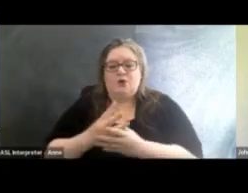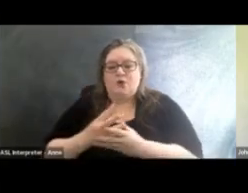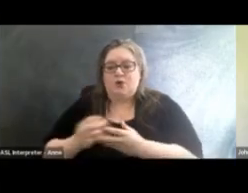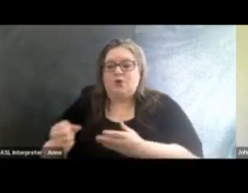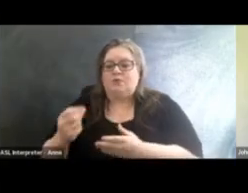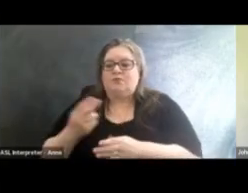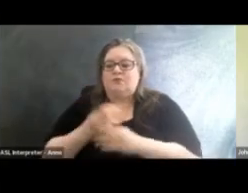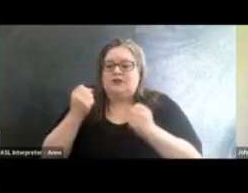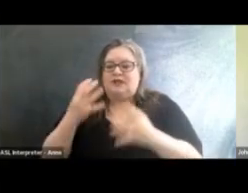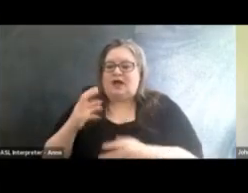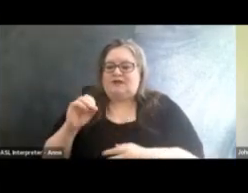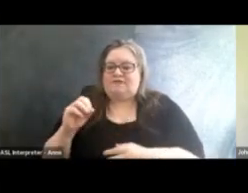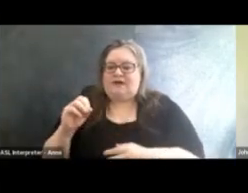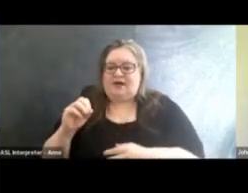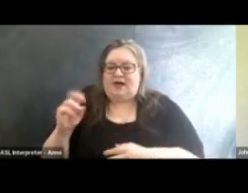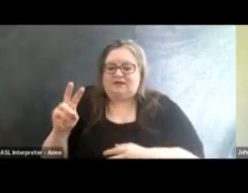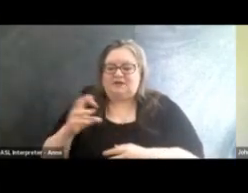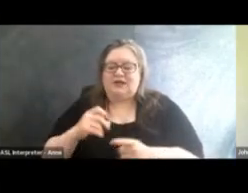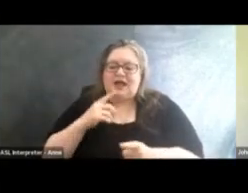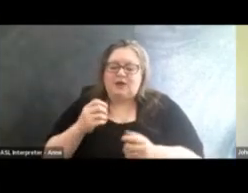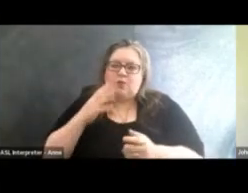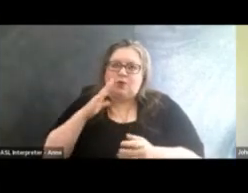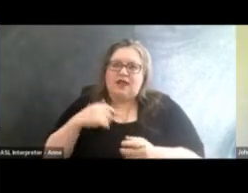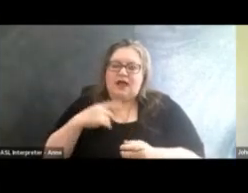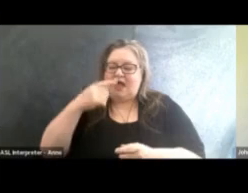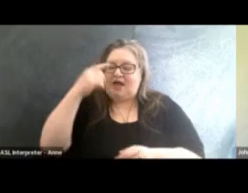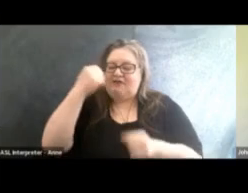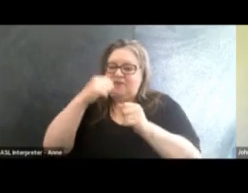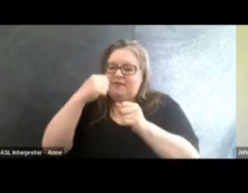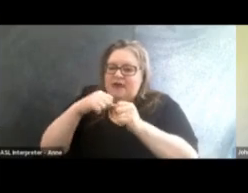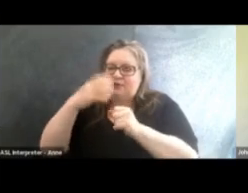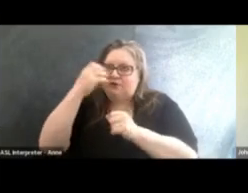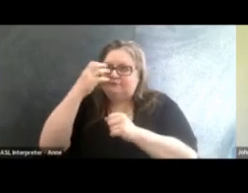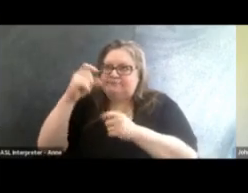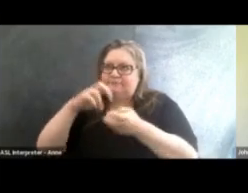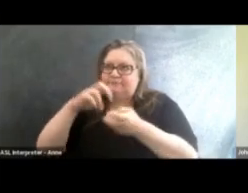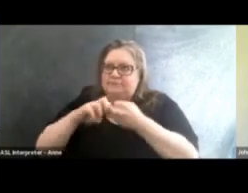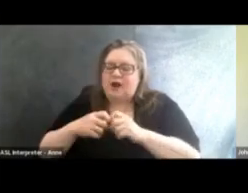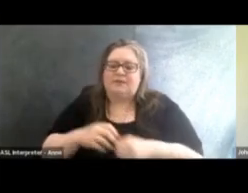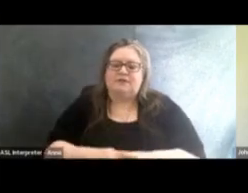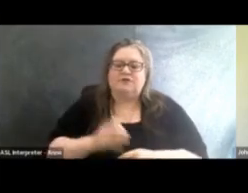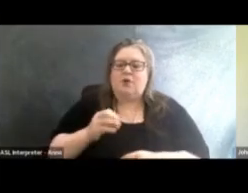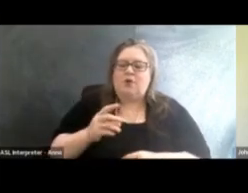that's why we often get memory problems, because the hippocampus, we often get fine motor problems when there's